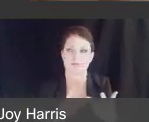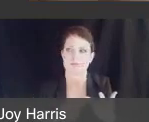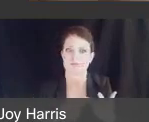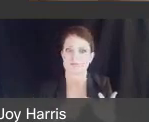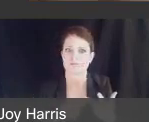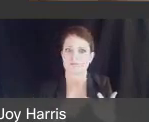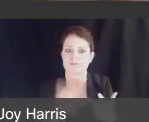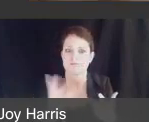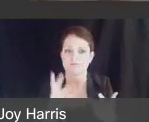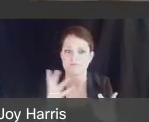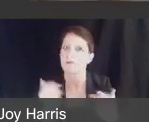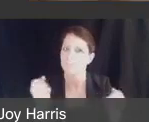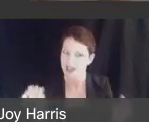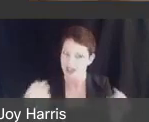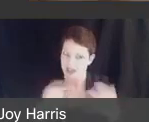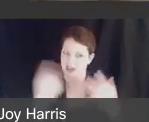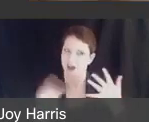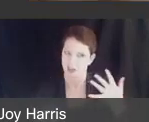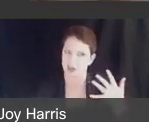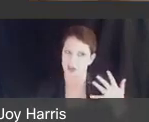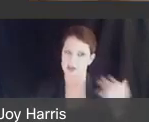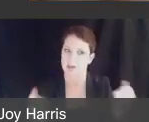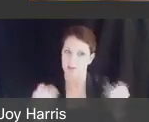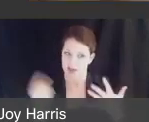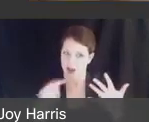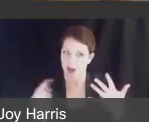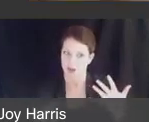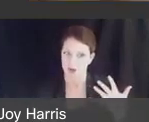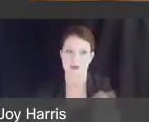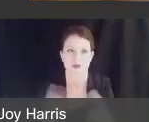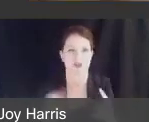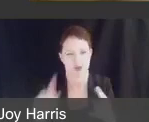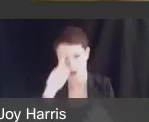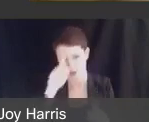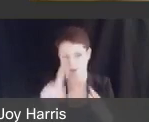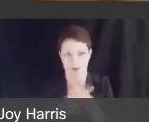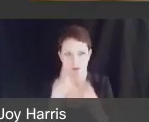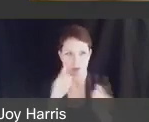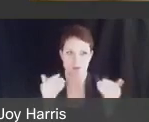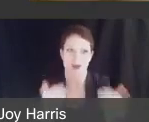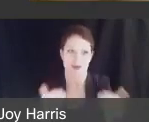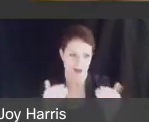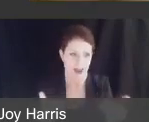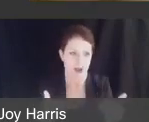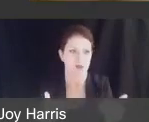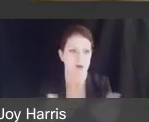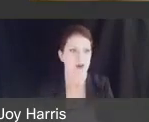there's many others, there's many others and but those are the ones that come to my top of mind right now.